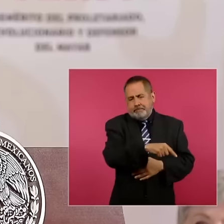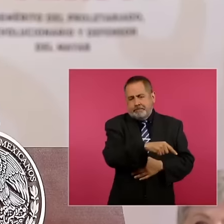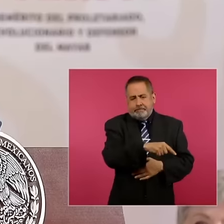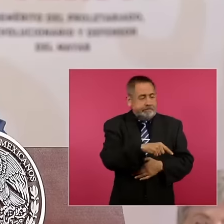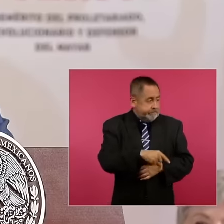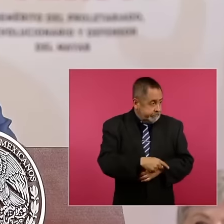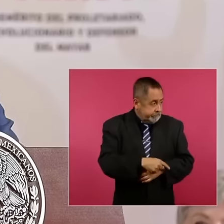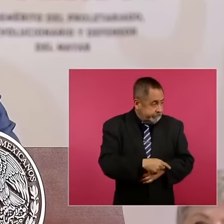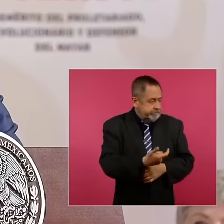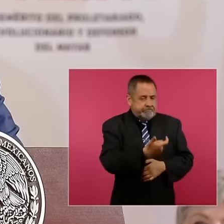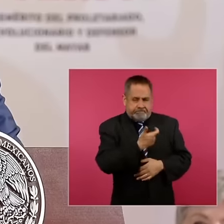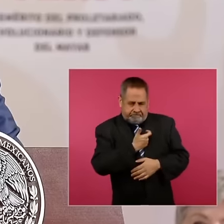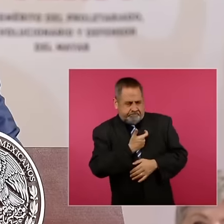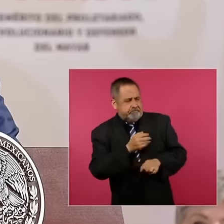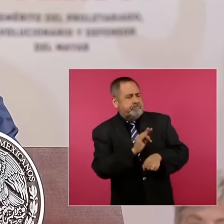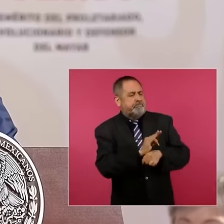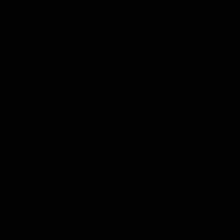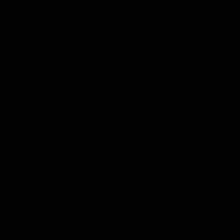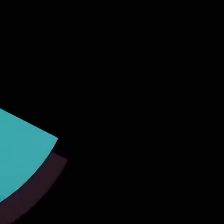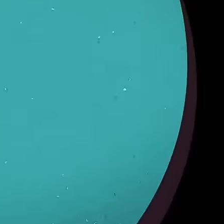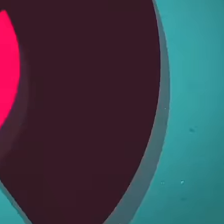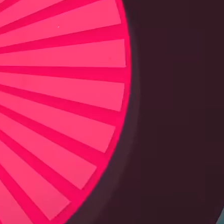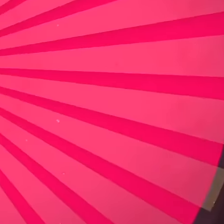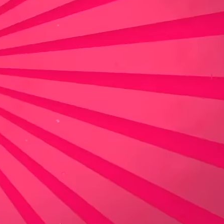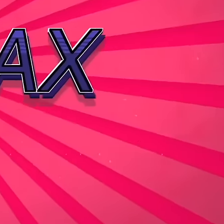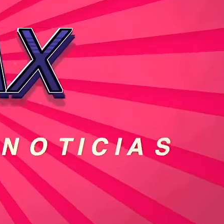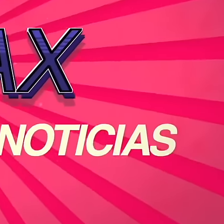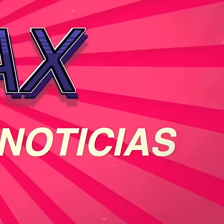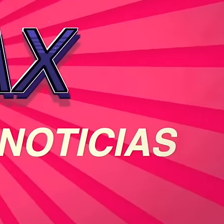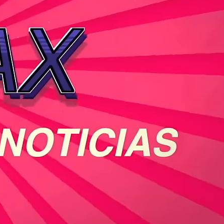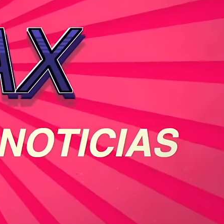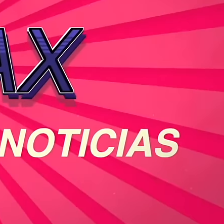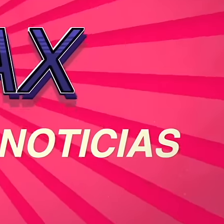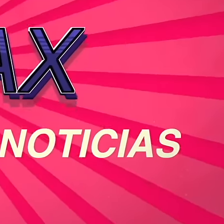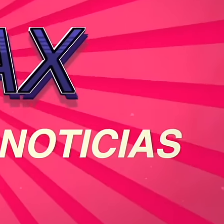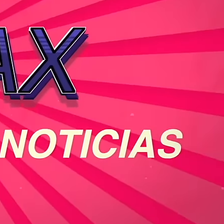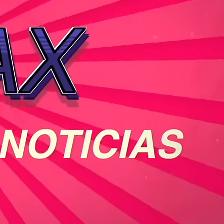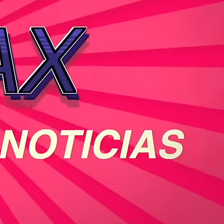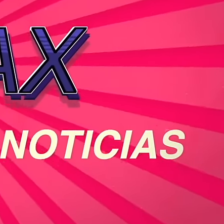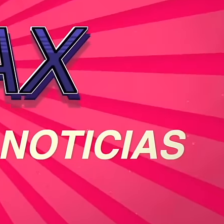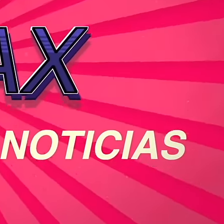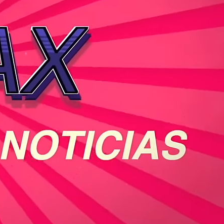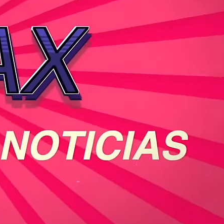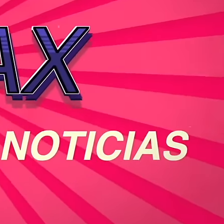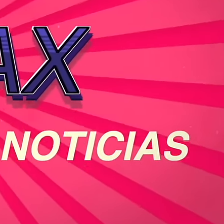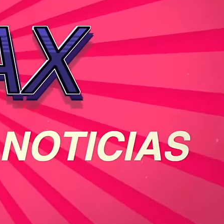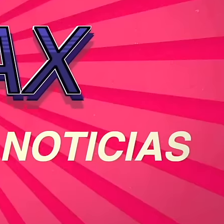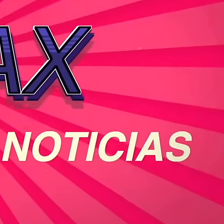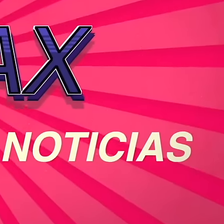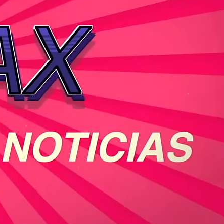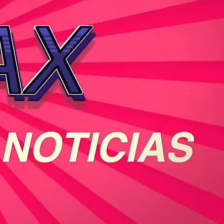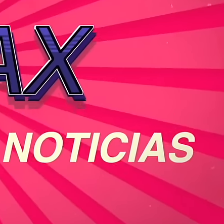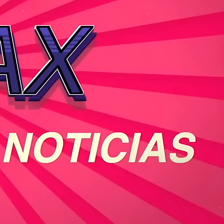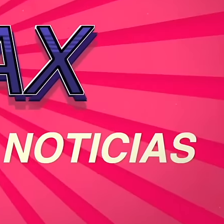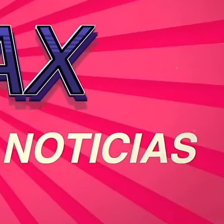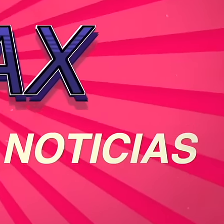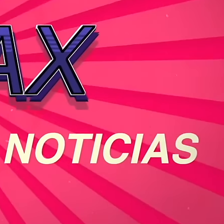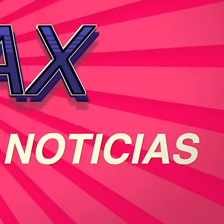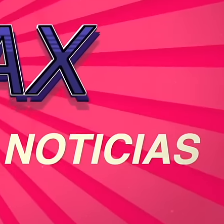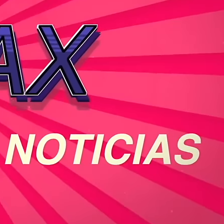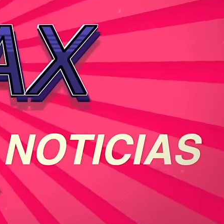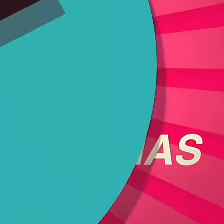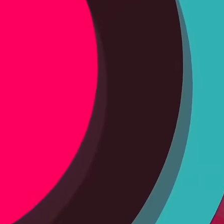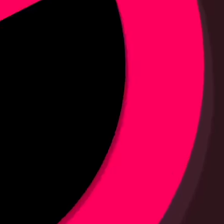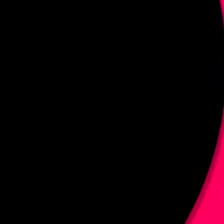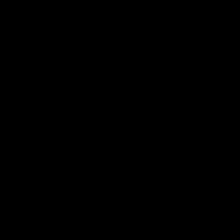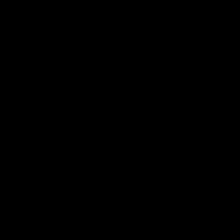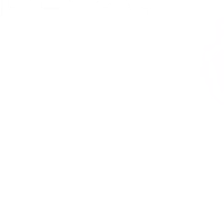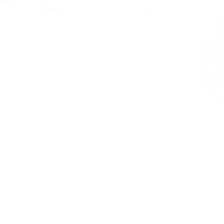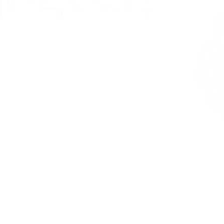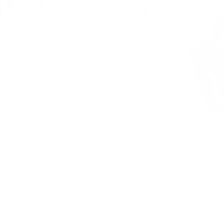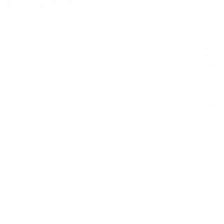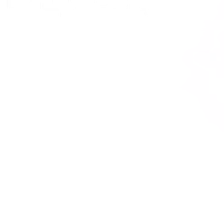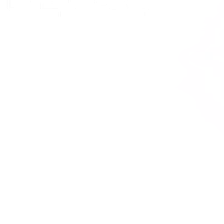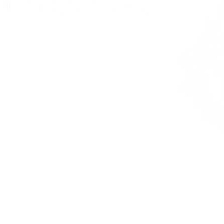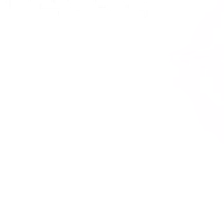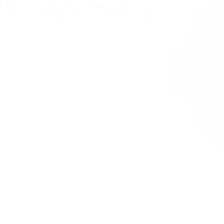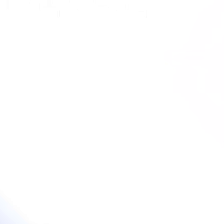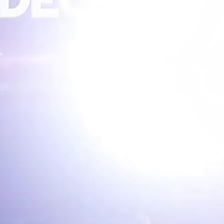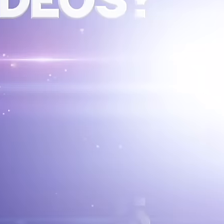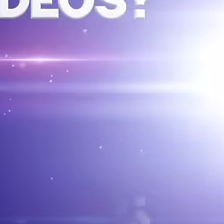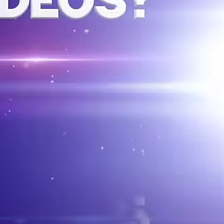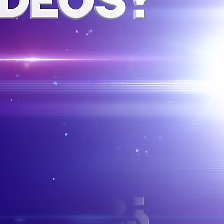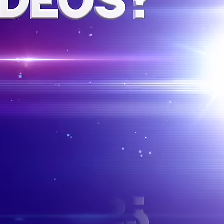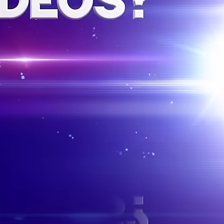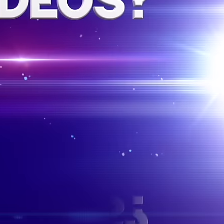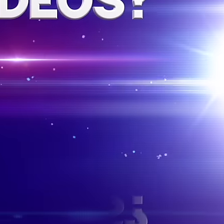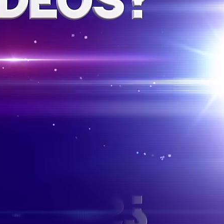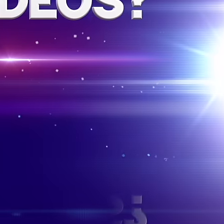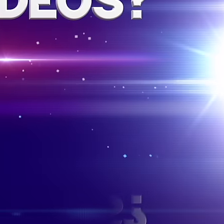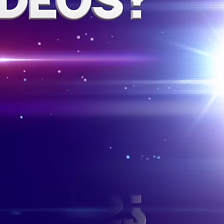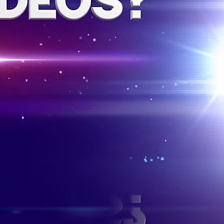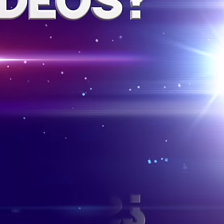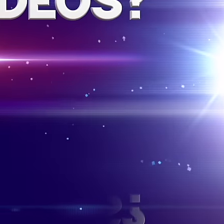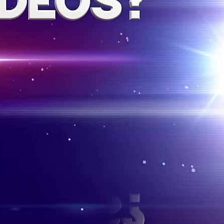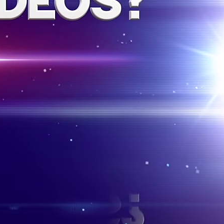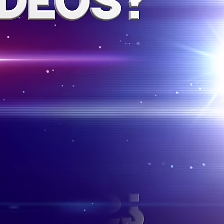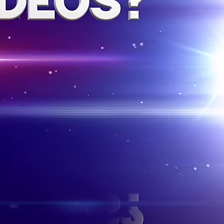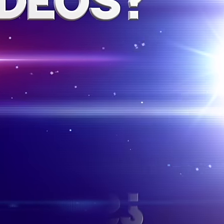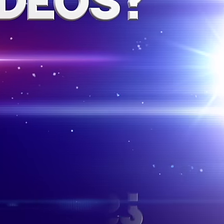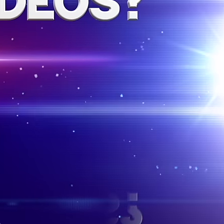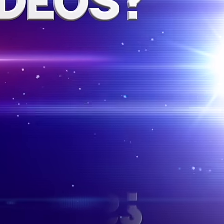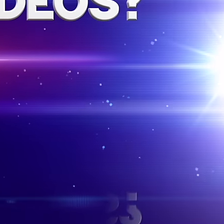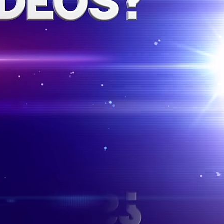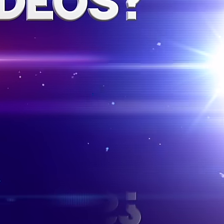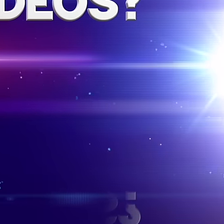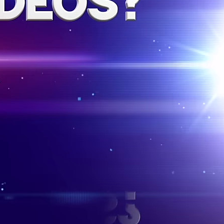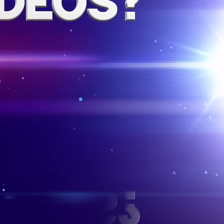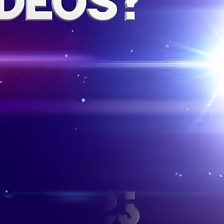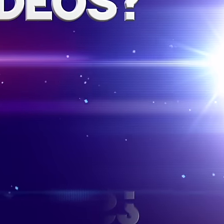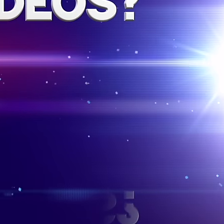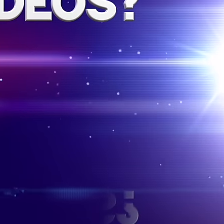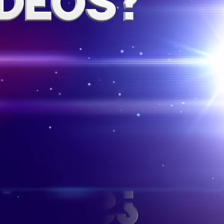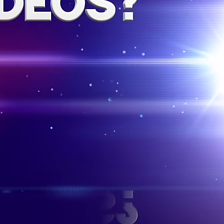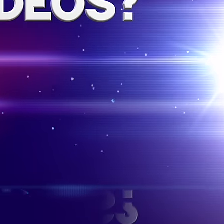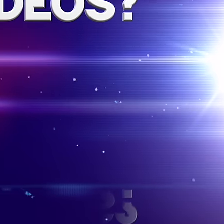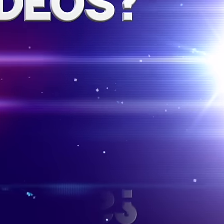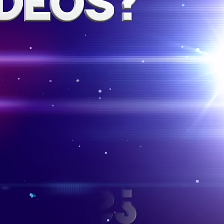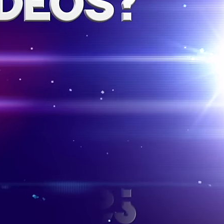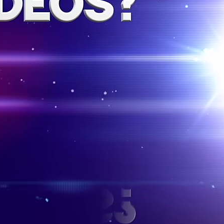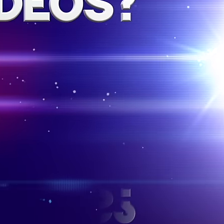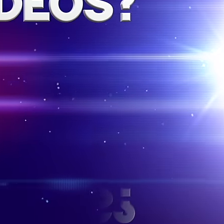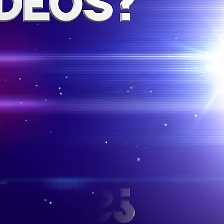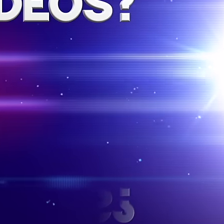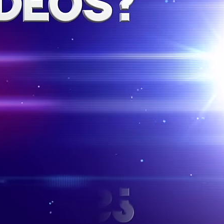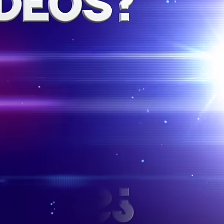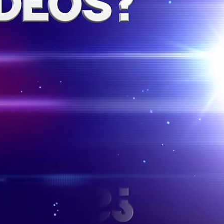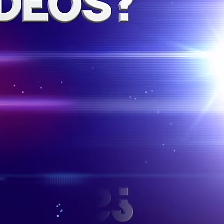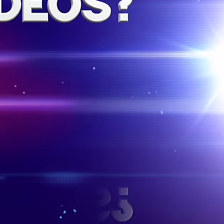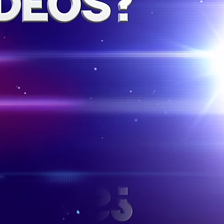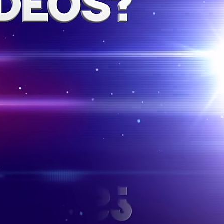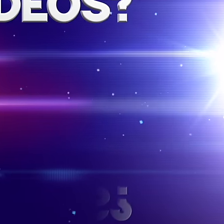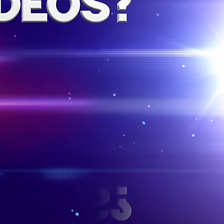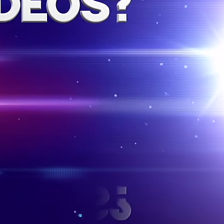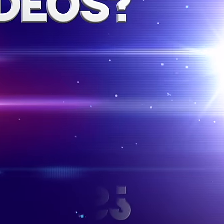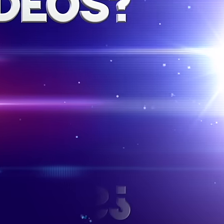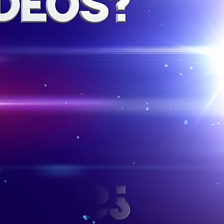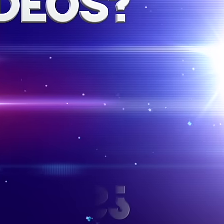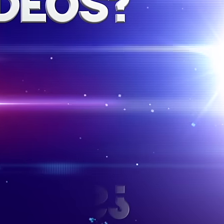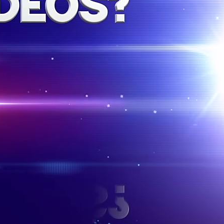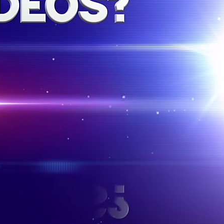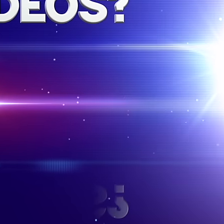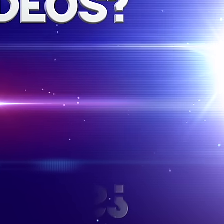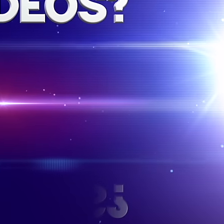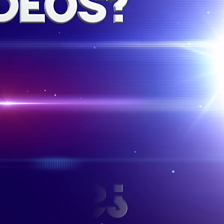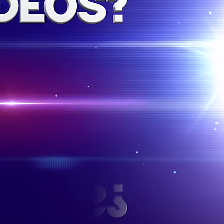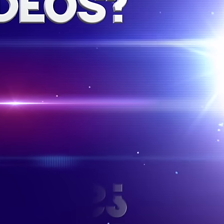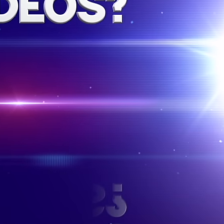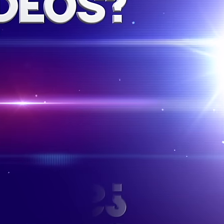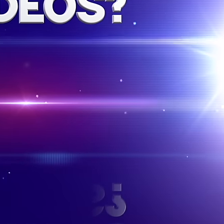created interests